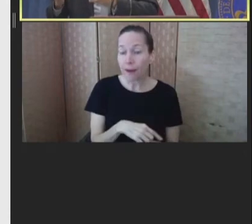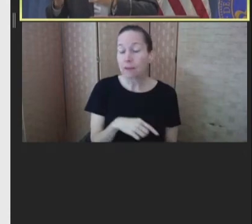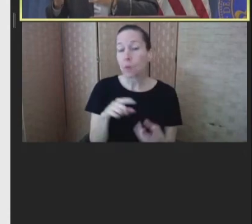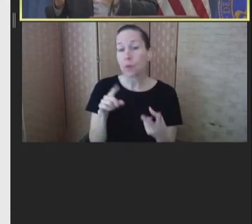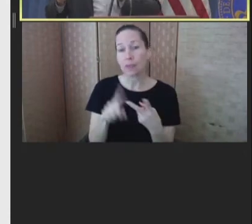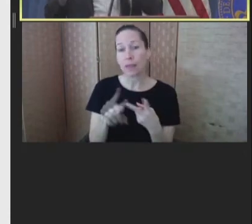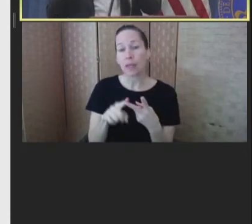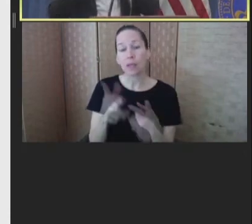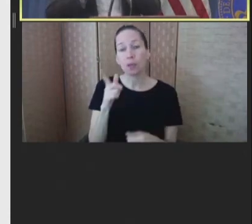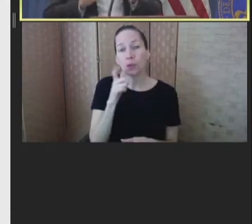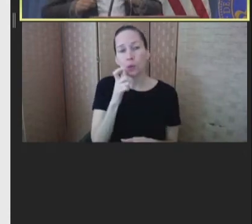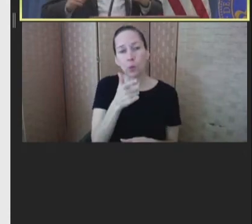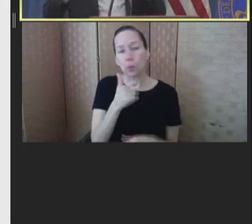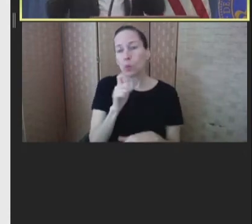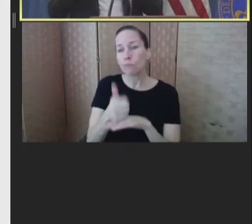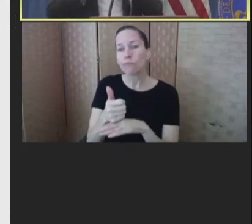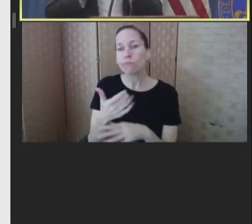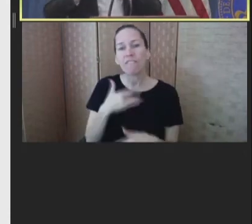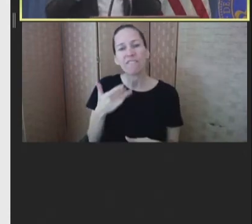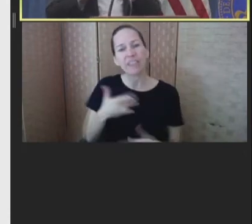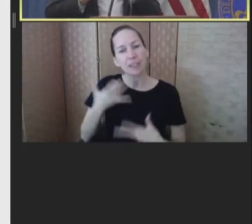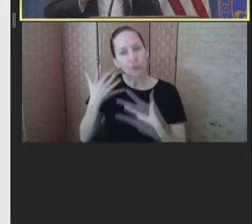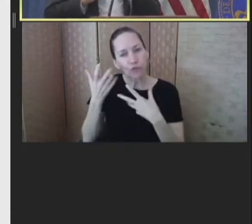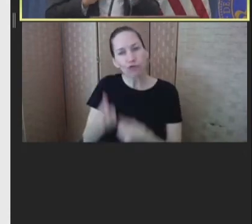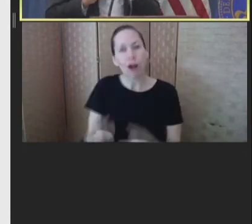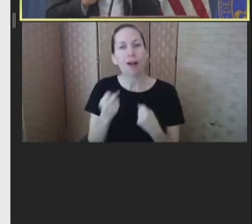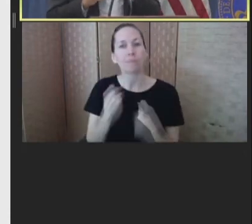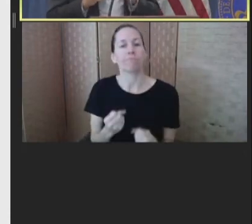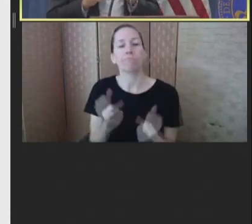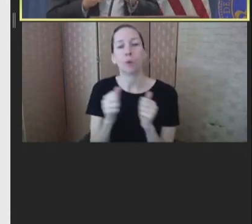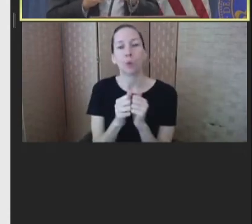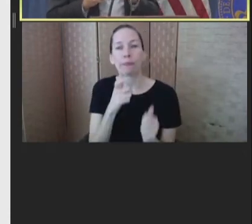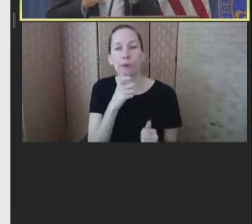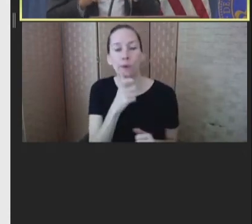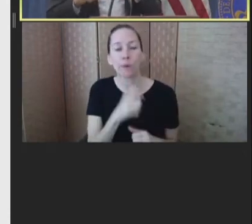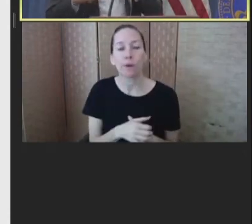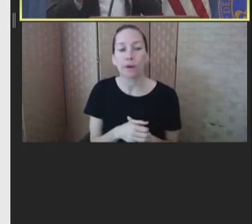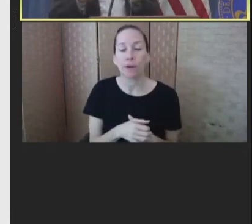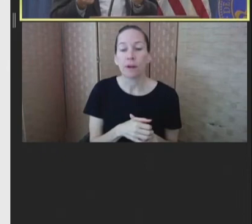with? And the overlap between those two are your most natural partners for both being